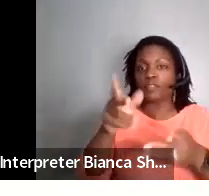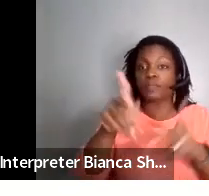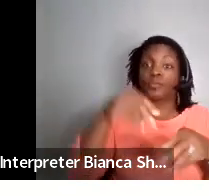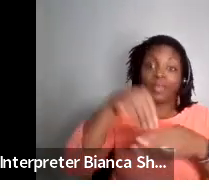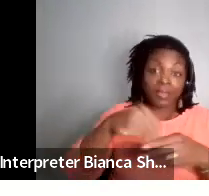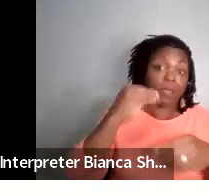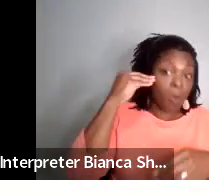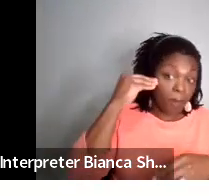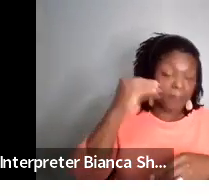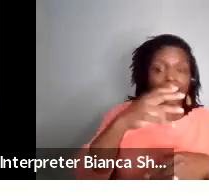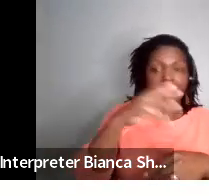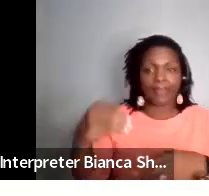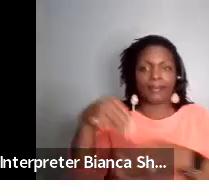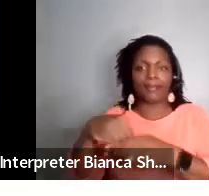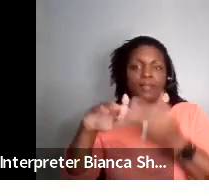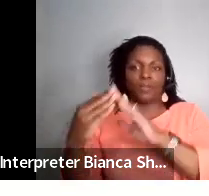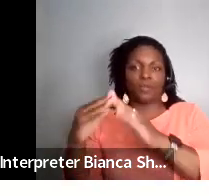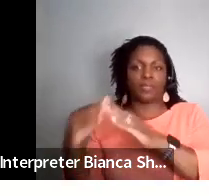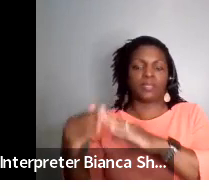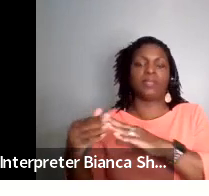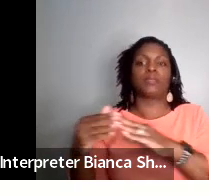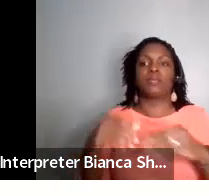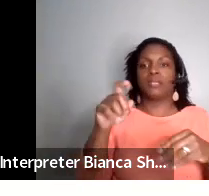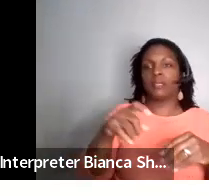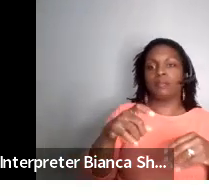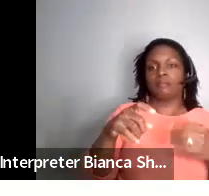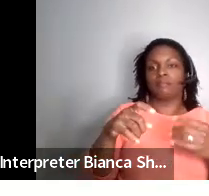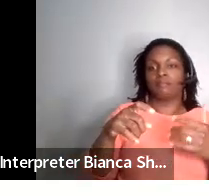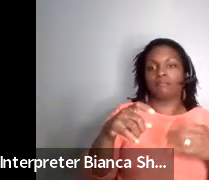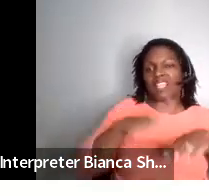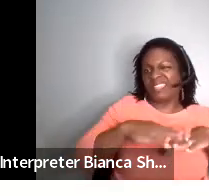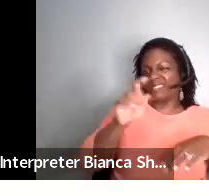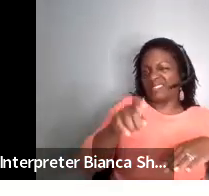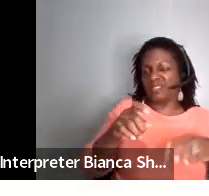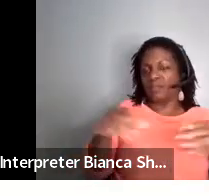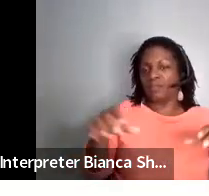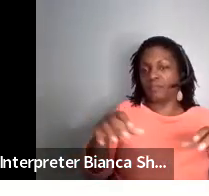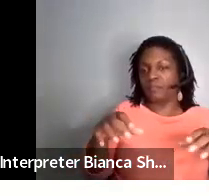the community. that at least half of those services have to be performed in the community.